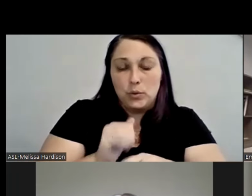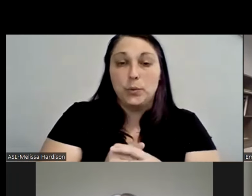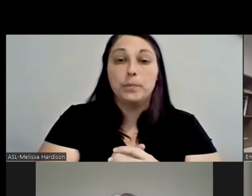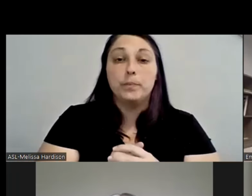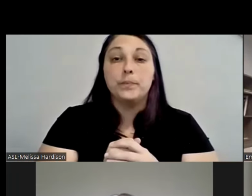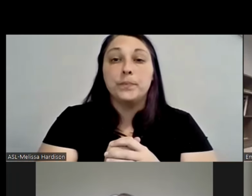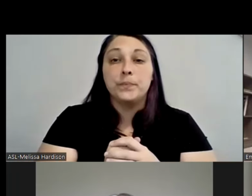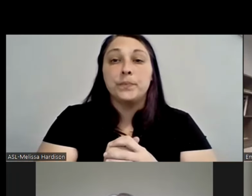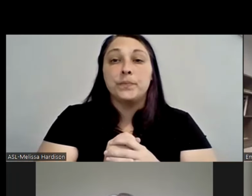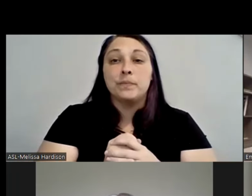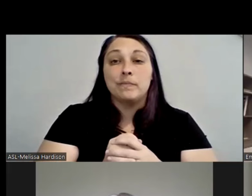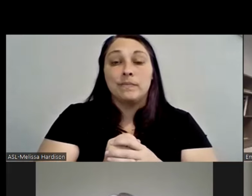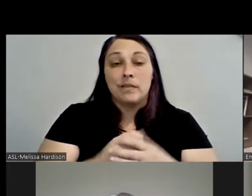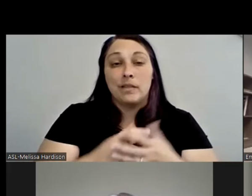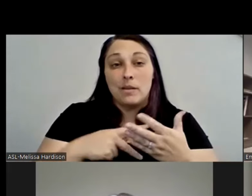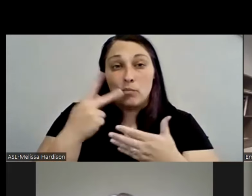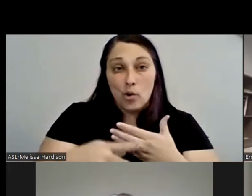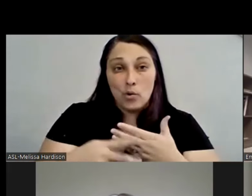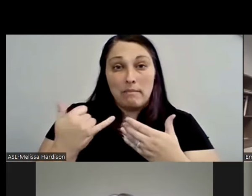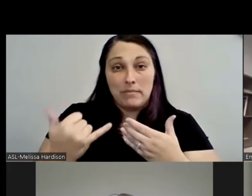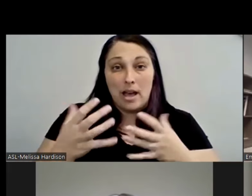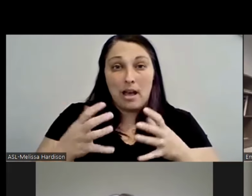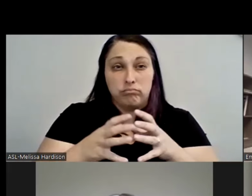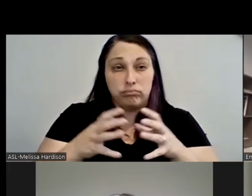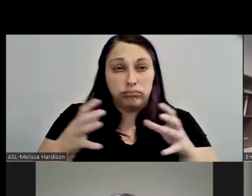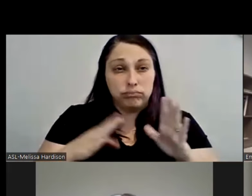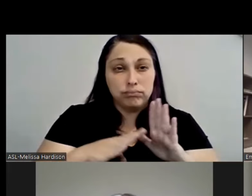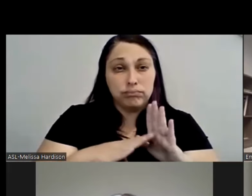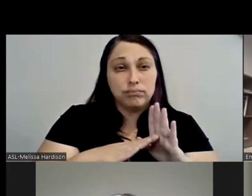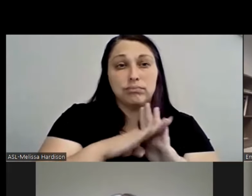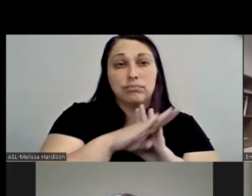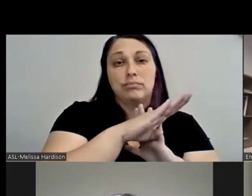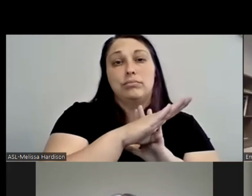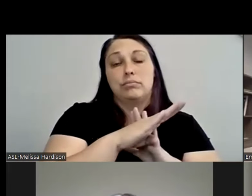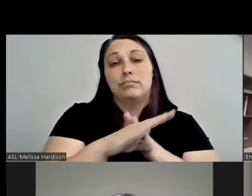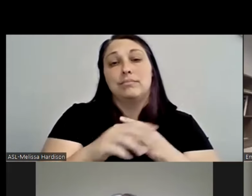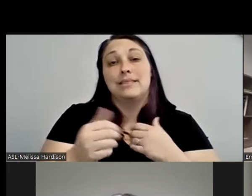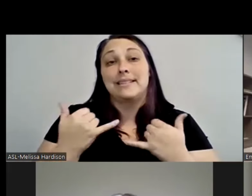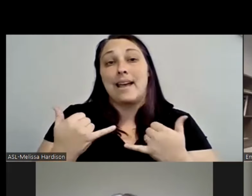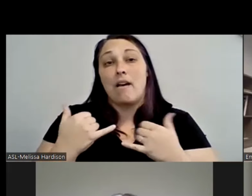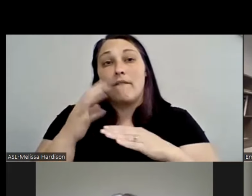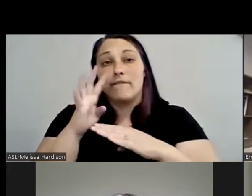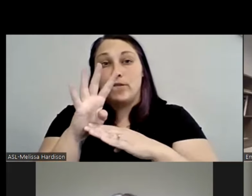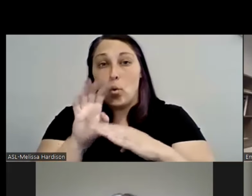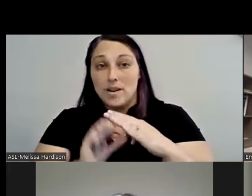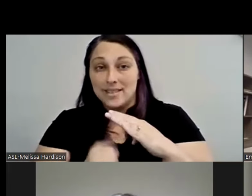Or if you prefer, you can always send a question or comment to the Housing and Services Resource Center mailbox at hsrc@acl.hhs.gov.